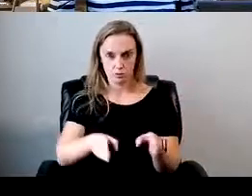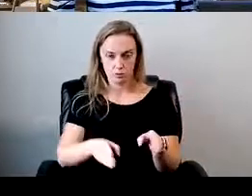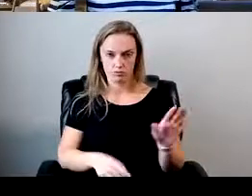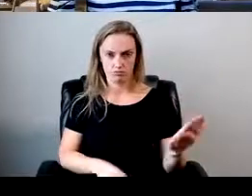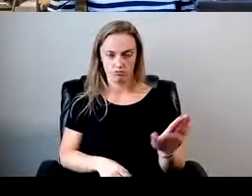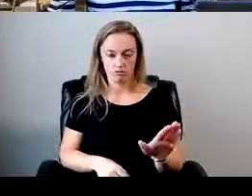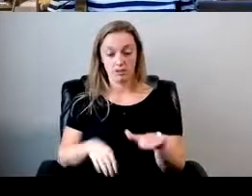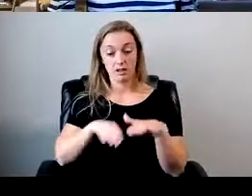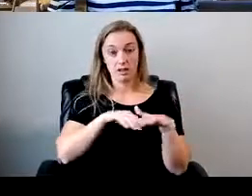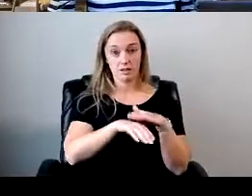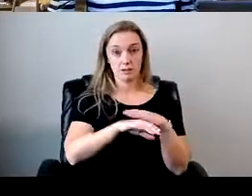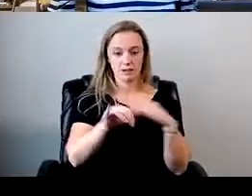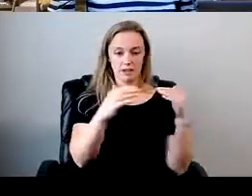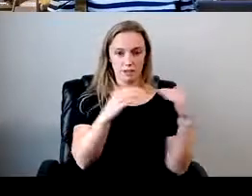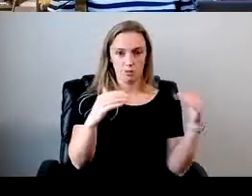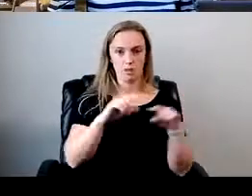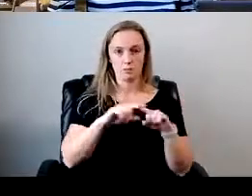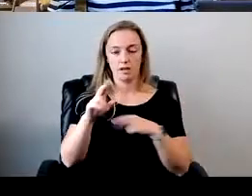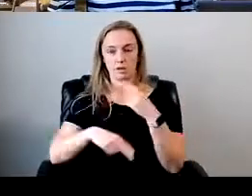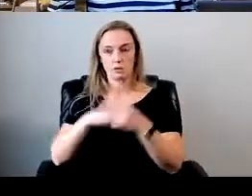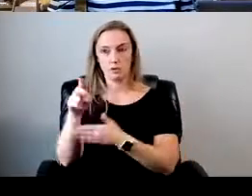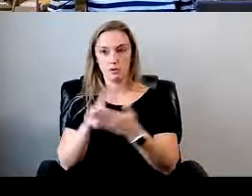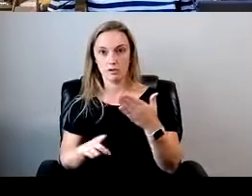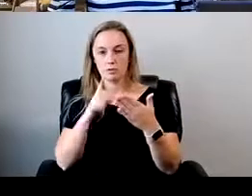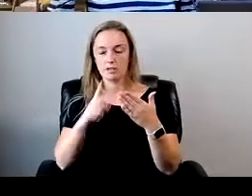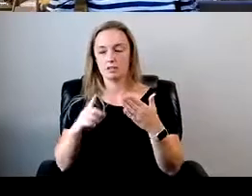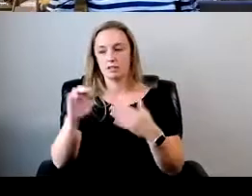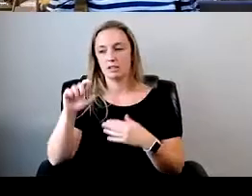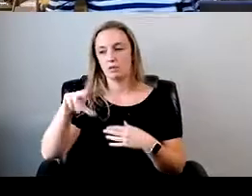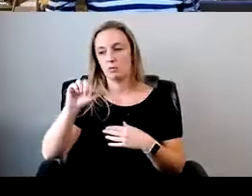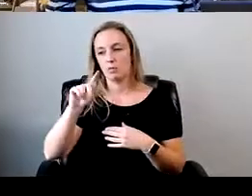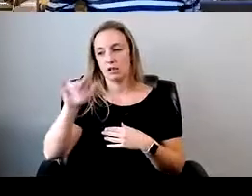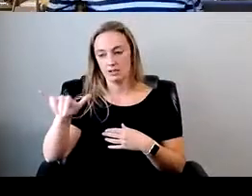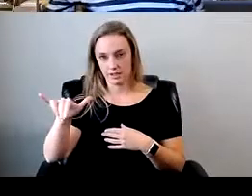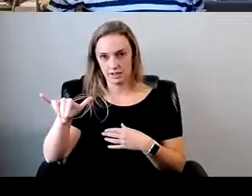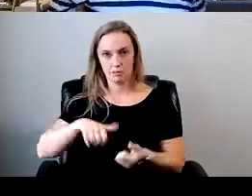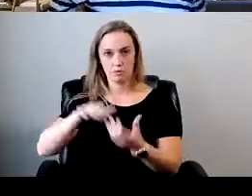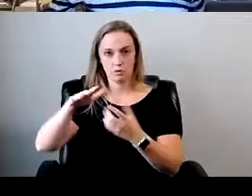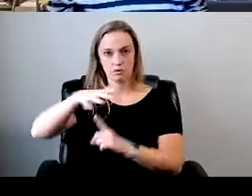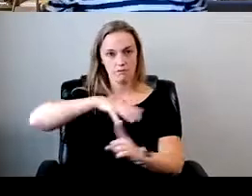Accessibility is like equality, but universal equality approach to environments and products. Okay.